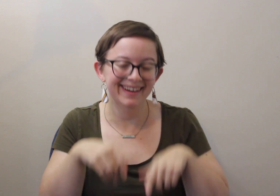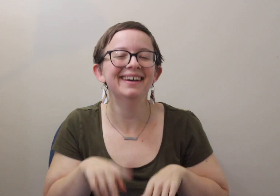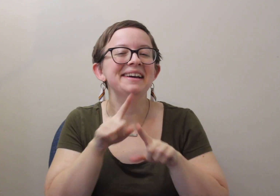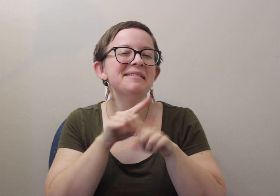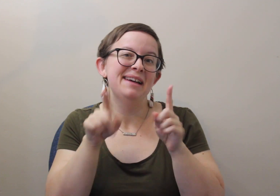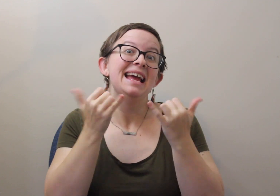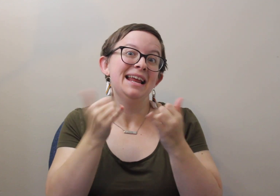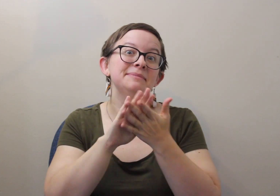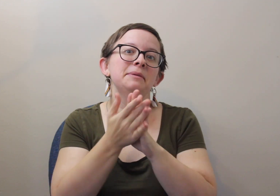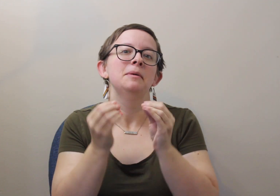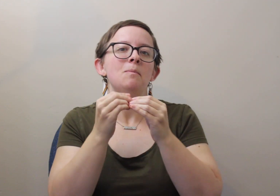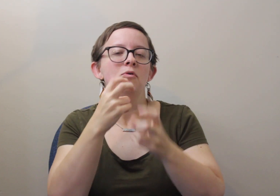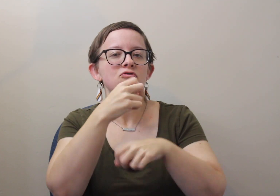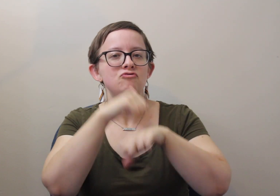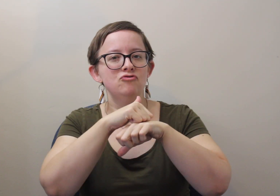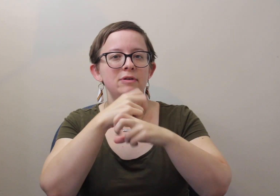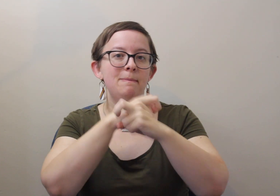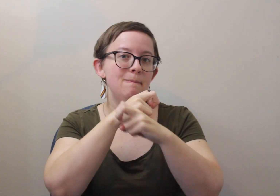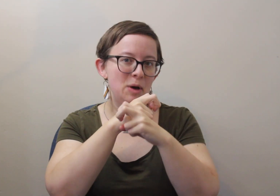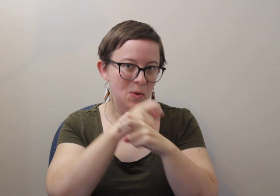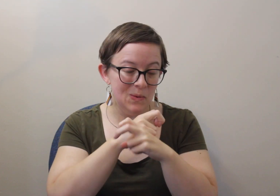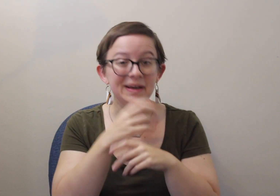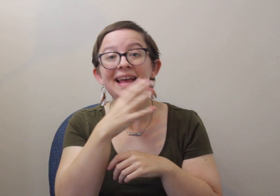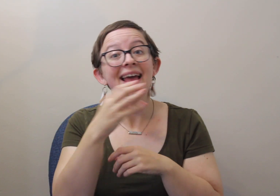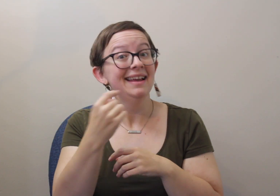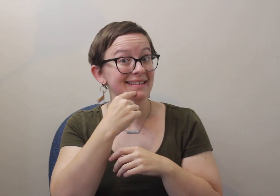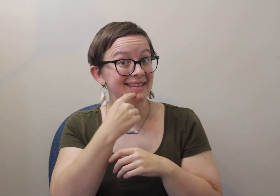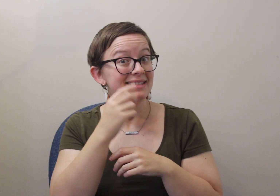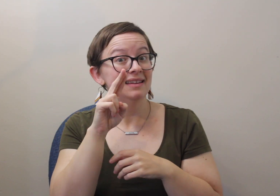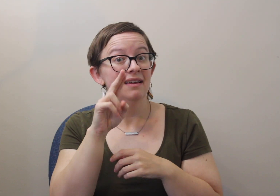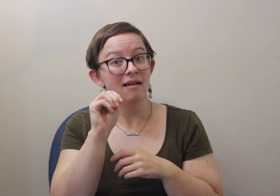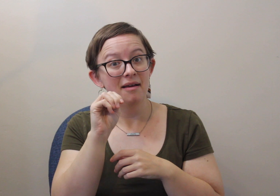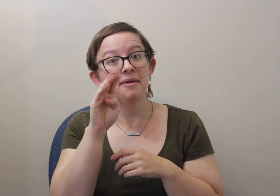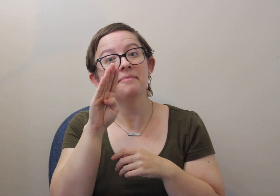Um but right now it's becoming more hard and bone and it also says